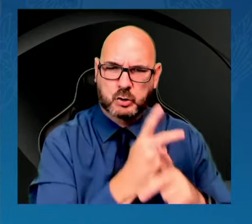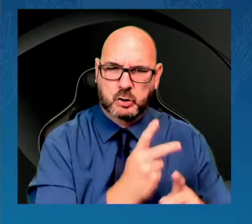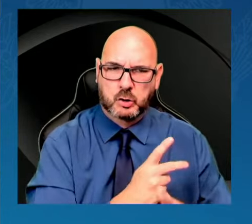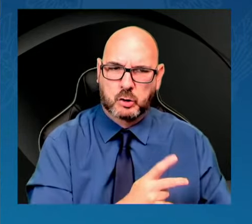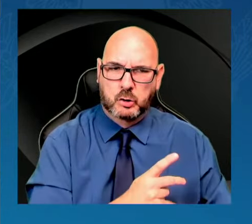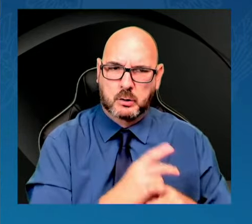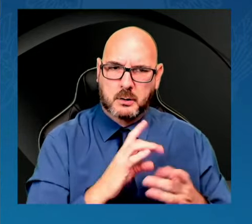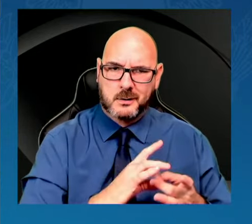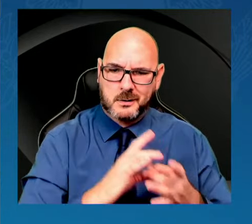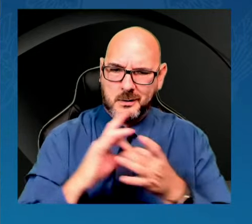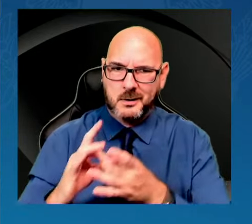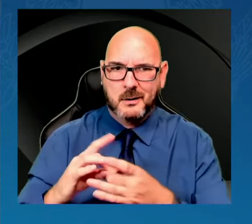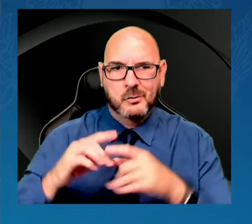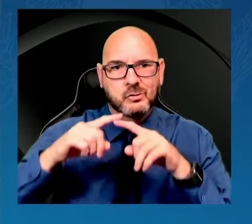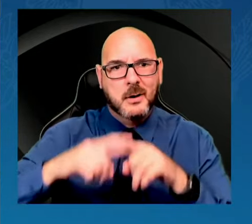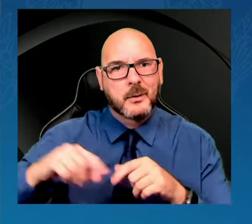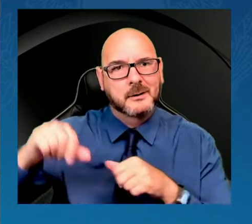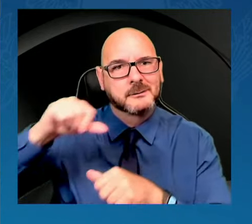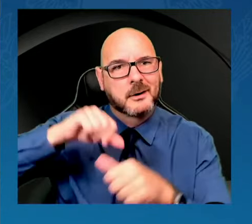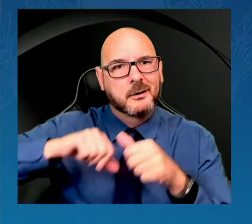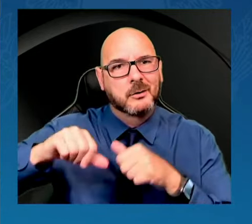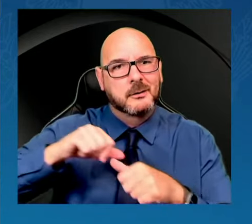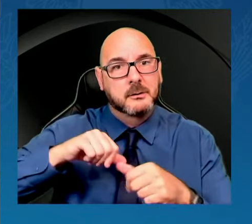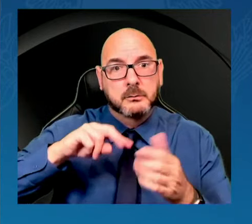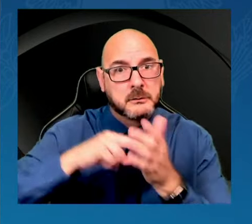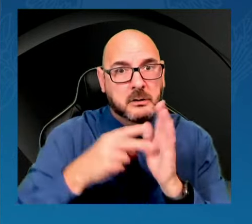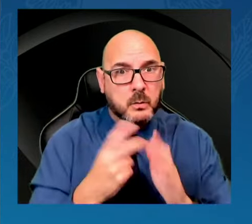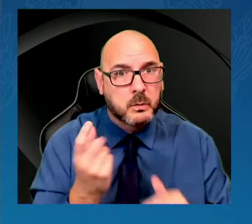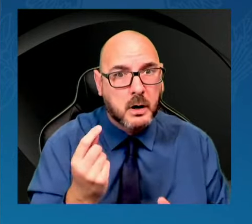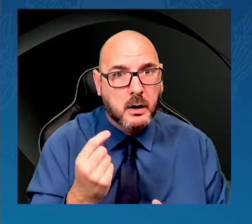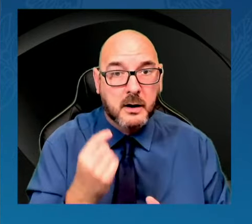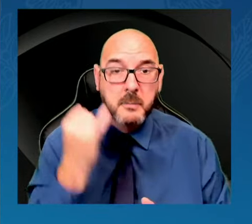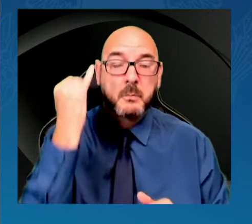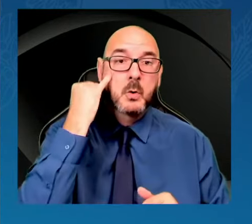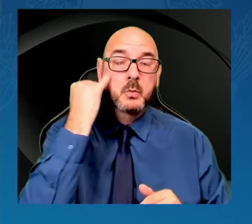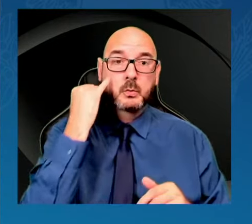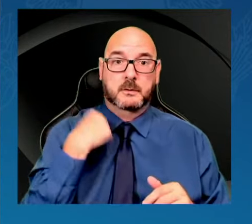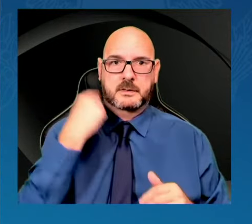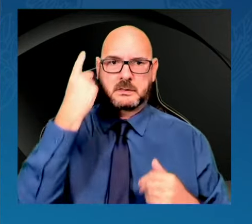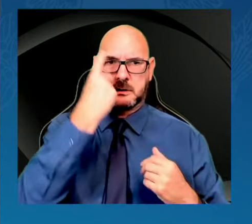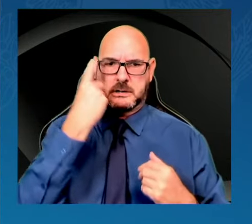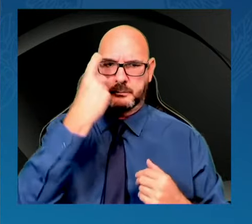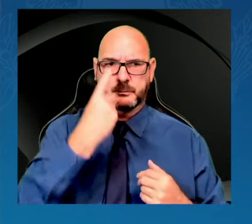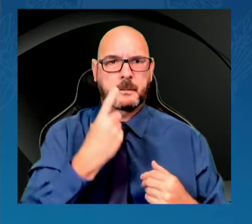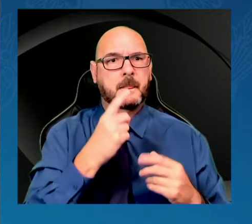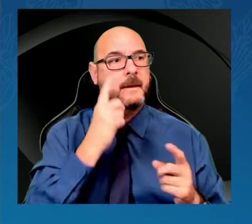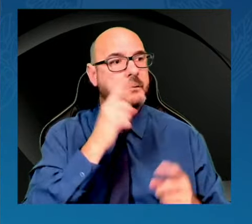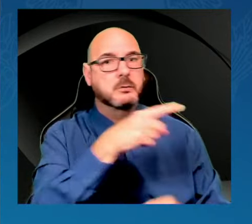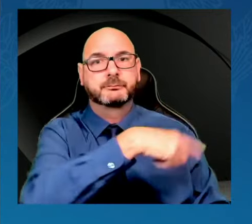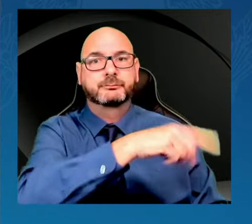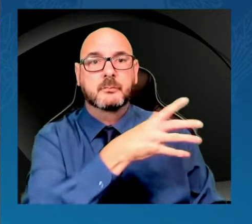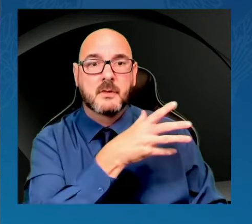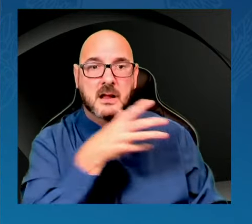What it will mean when we think about agriculture and the ability of people to grow food. You mentioned earlier --